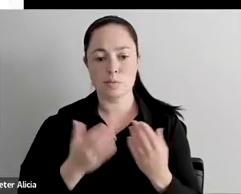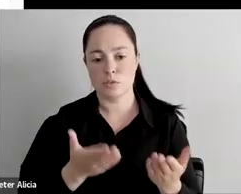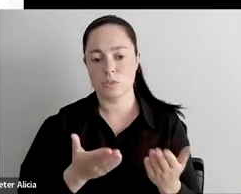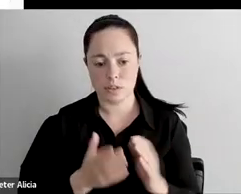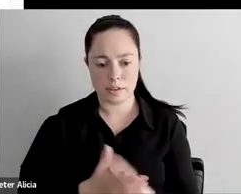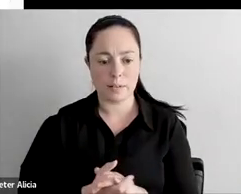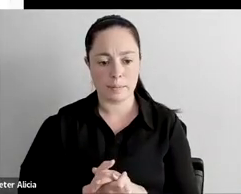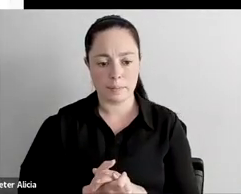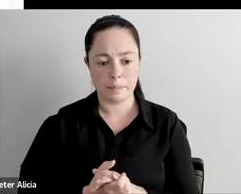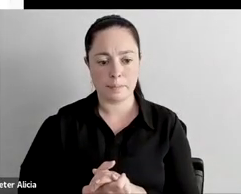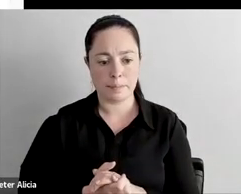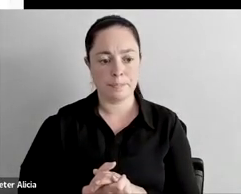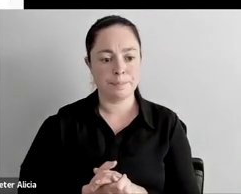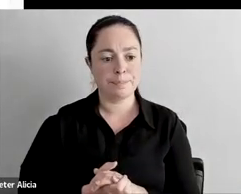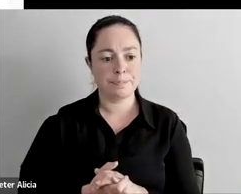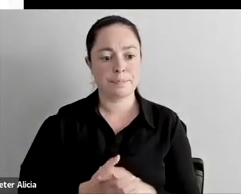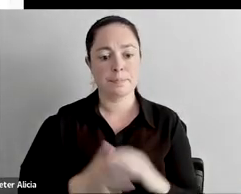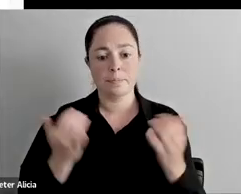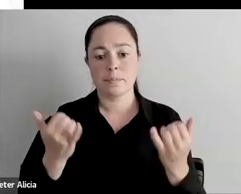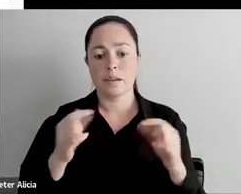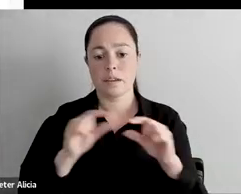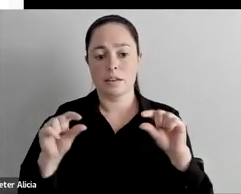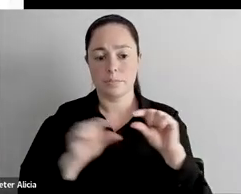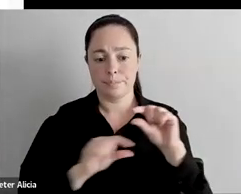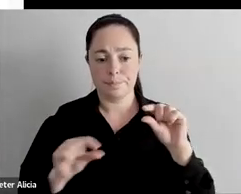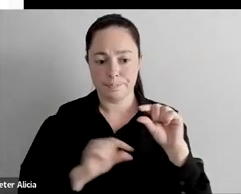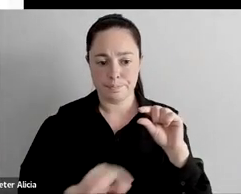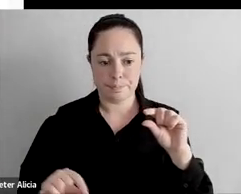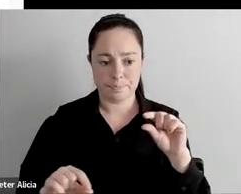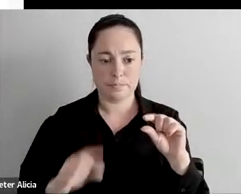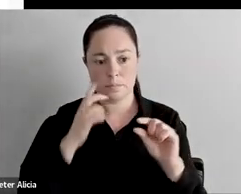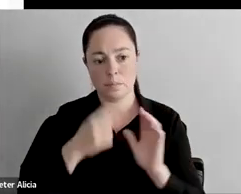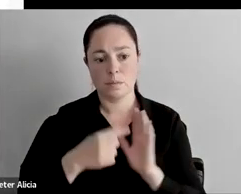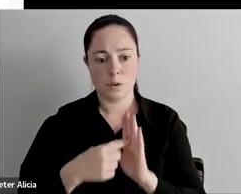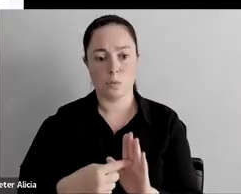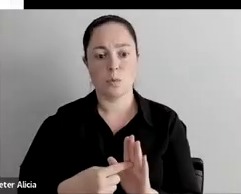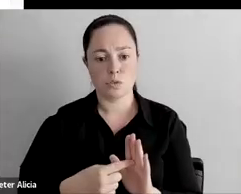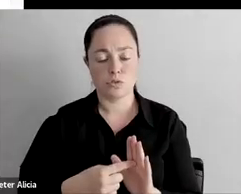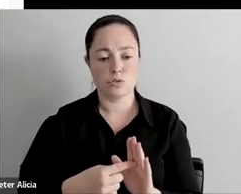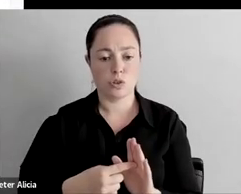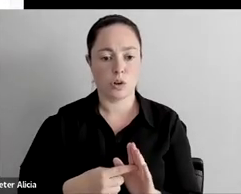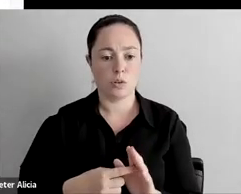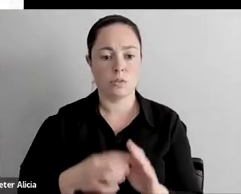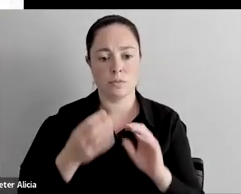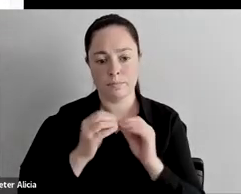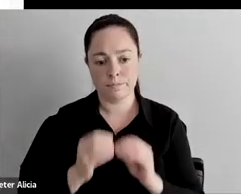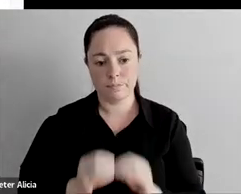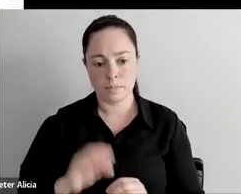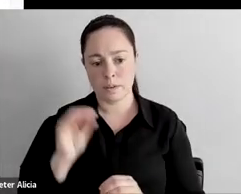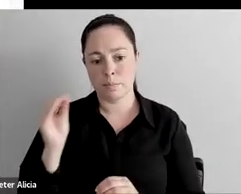And the bar graphs here are going to show you the breakdown of the different types of services